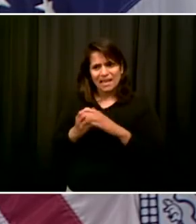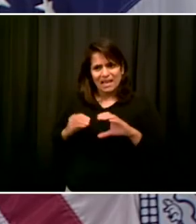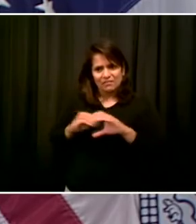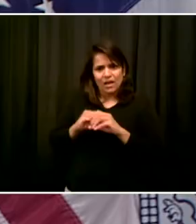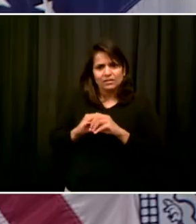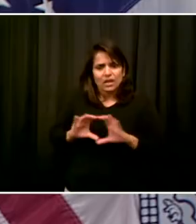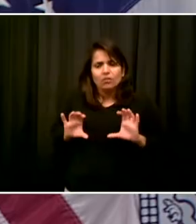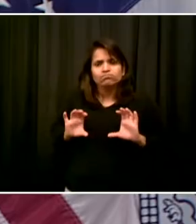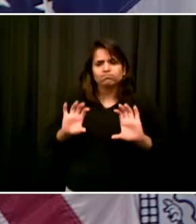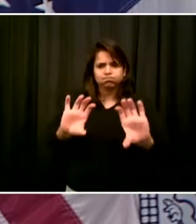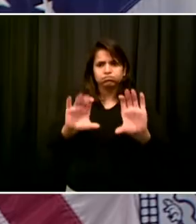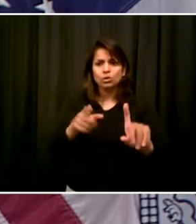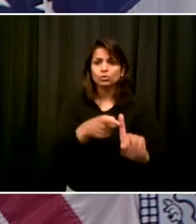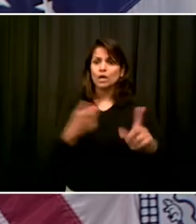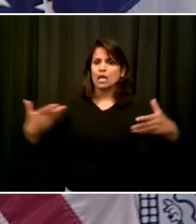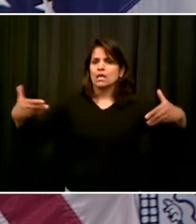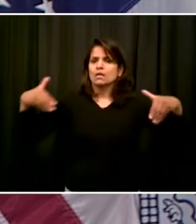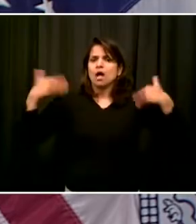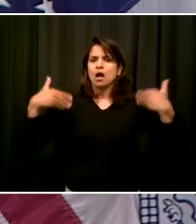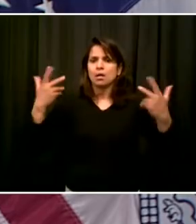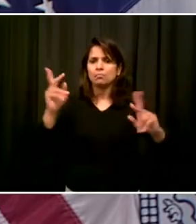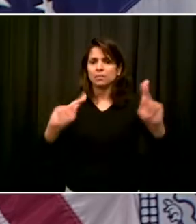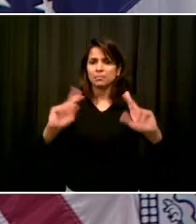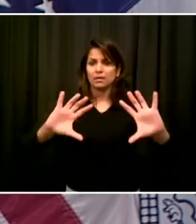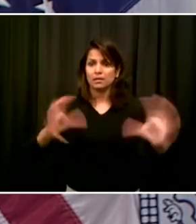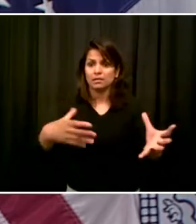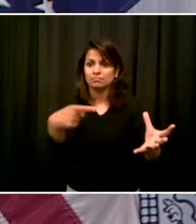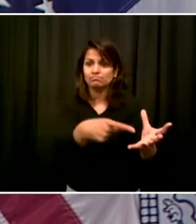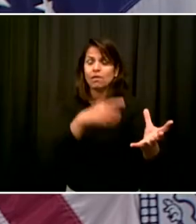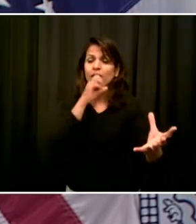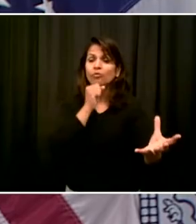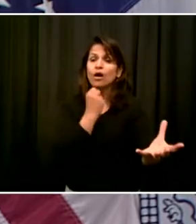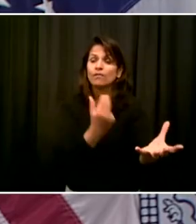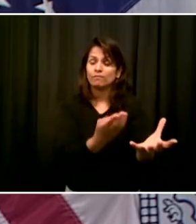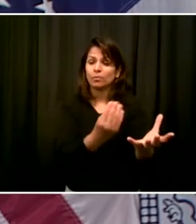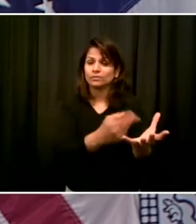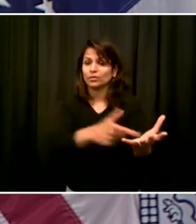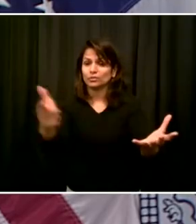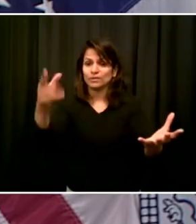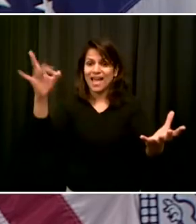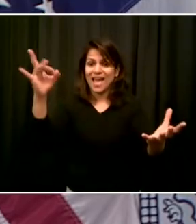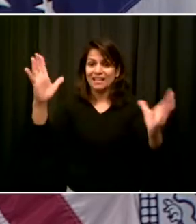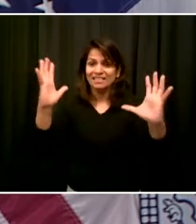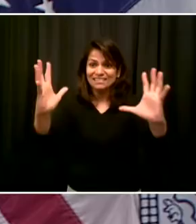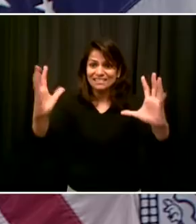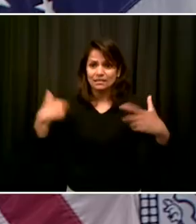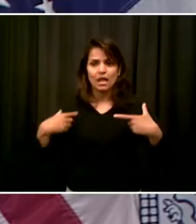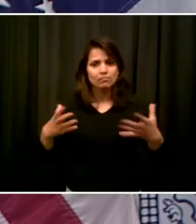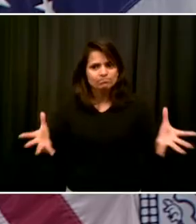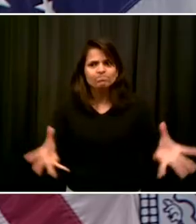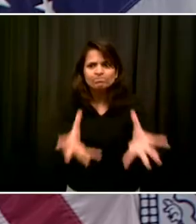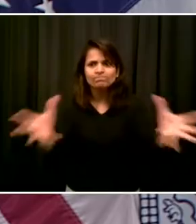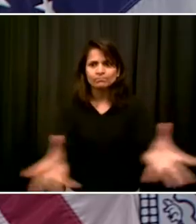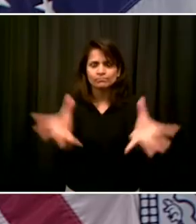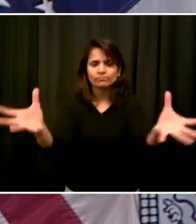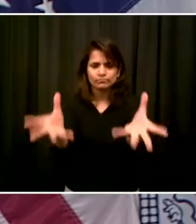ANYTIME WE INVEST IN YOUNG PEOPLE, WE HELP TO FIGHT CRIME IN A DIFEFRNTE WAY. THAT IS SOMETHING I HAVE